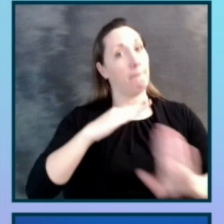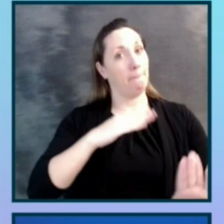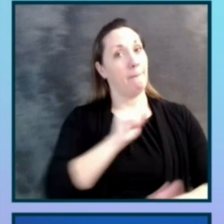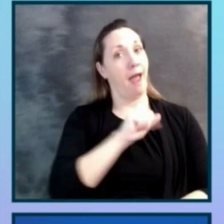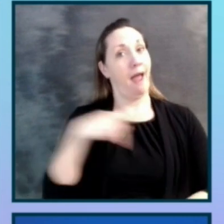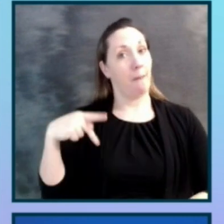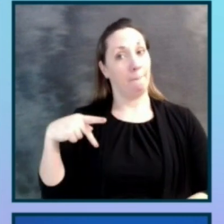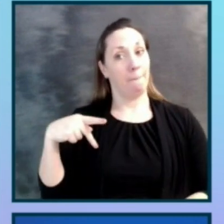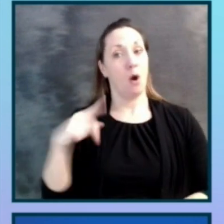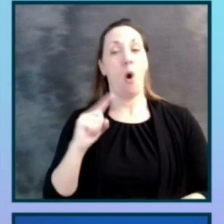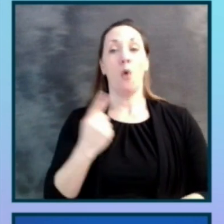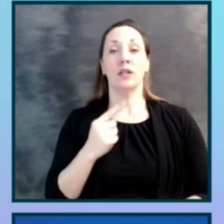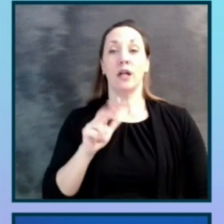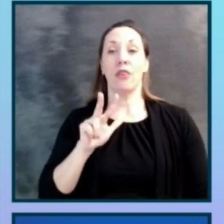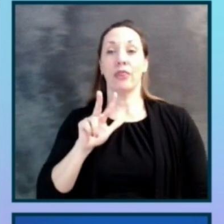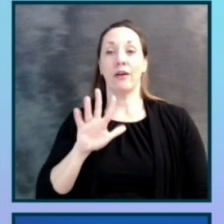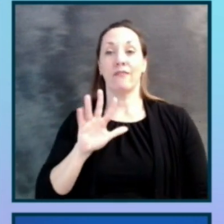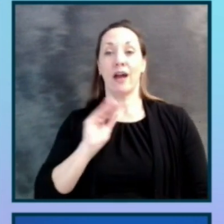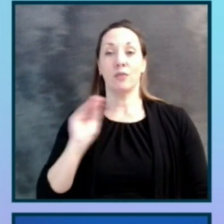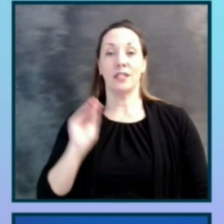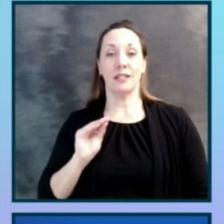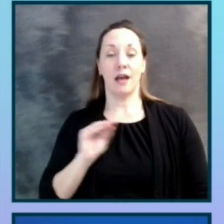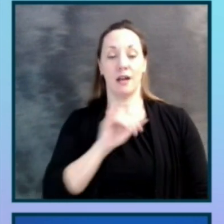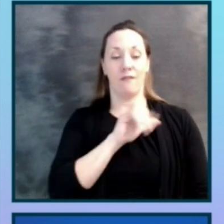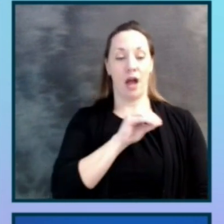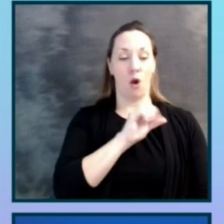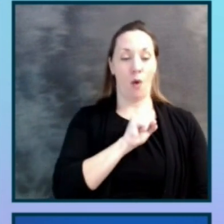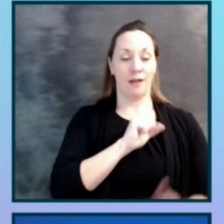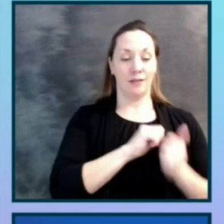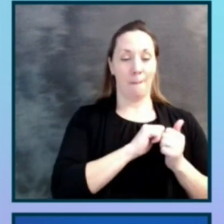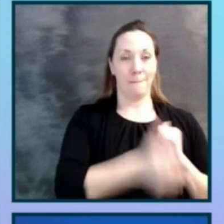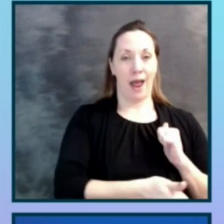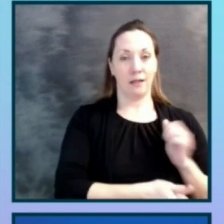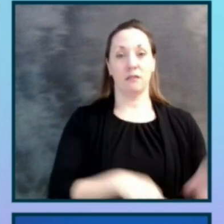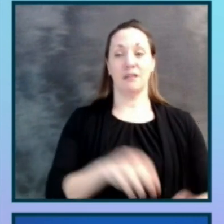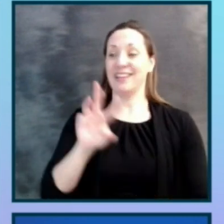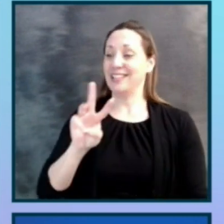only 35% of iOS passed, 65% failed.